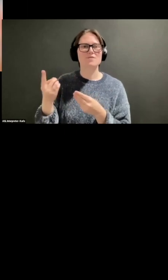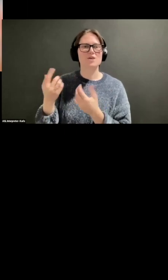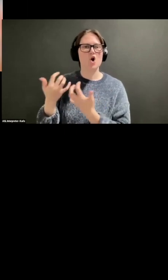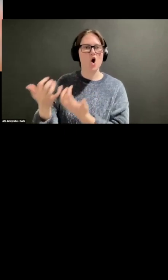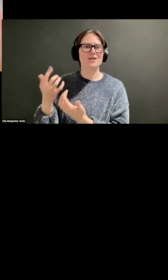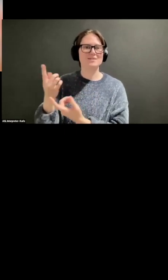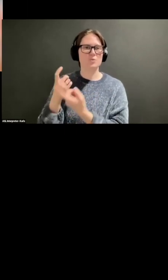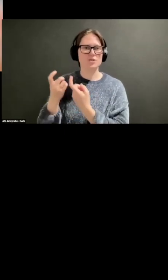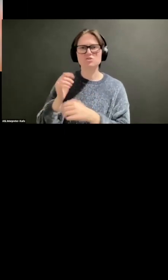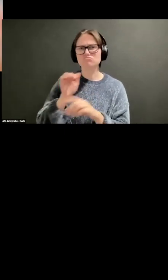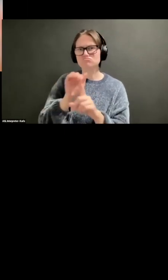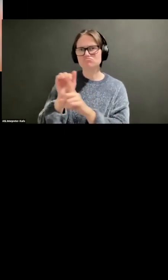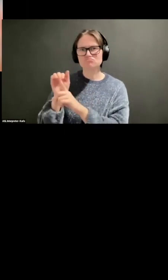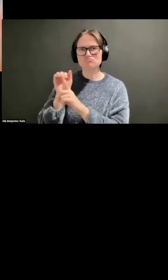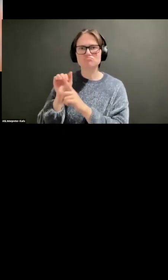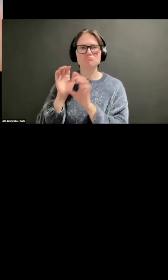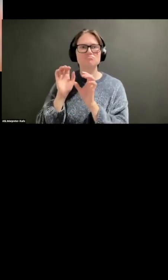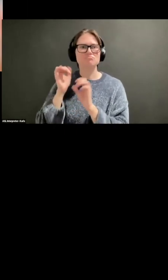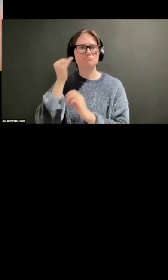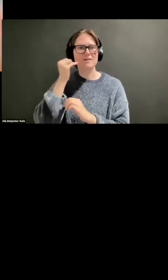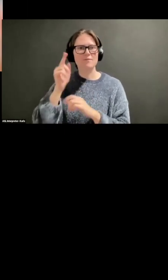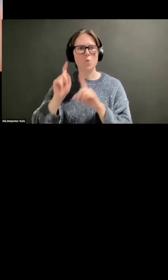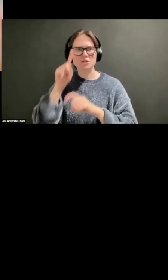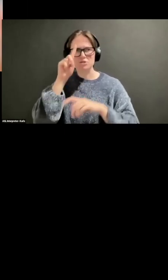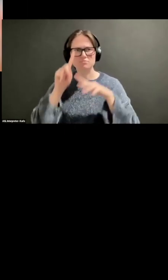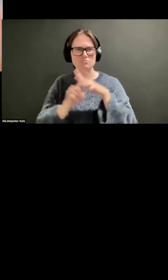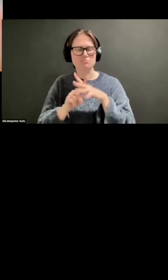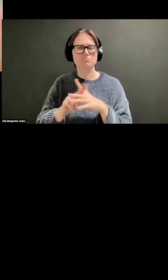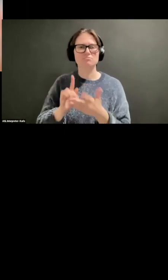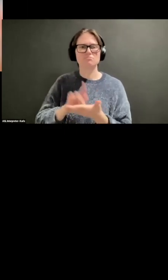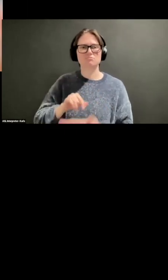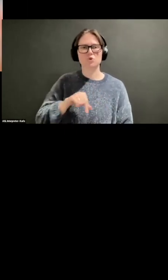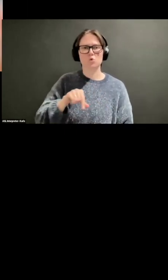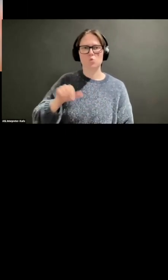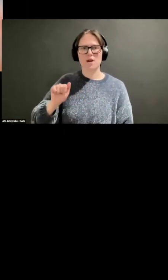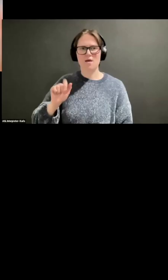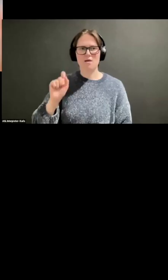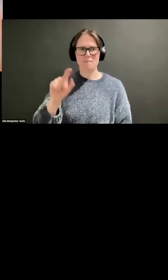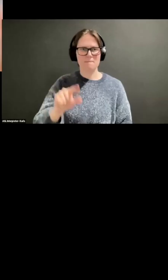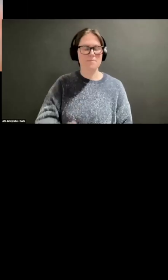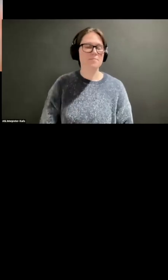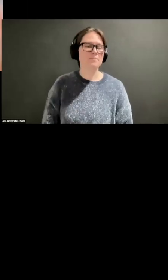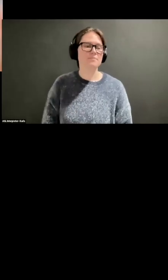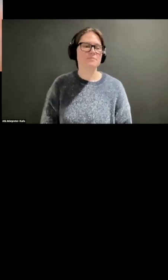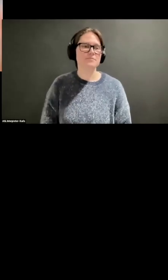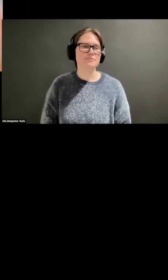your questions in that Q&A box at the bottom of Zoom. But I know we definitely have disabled people among